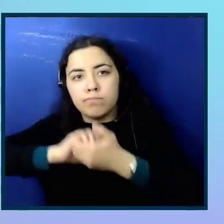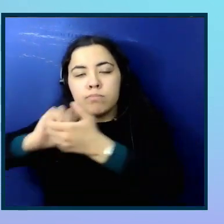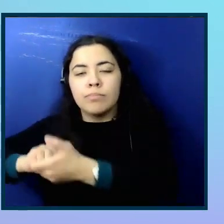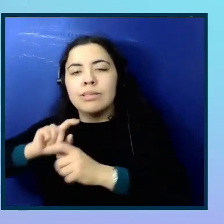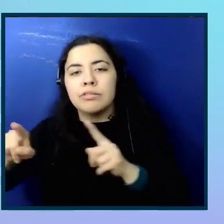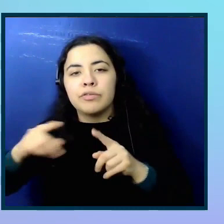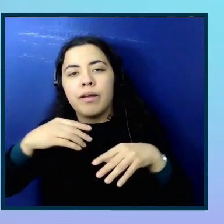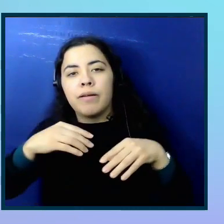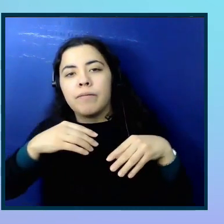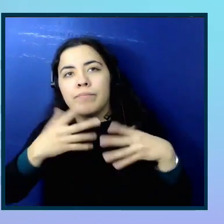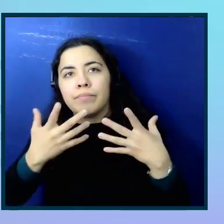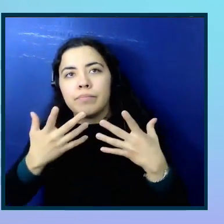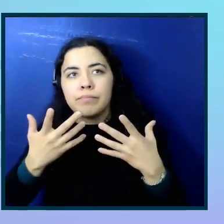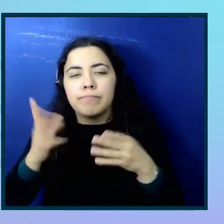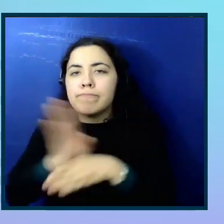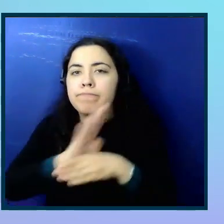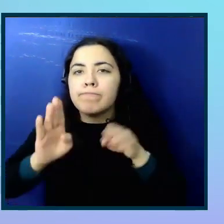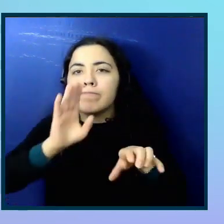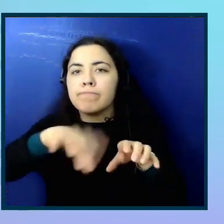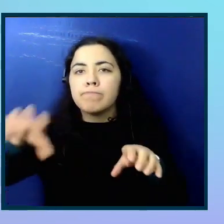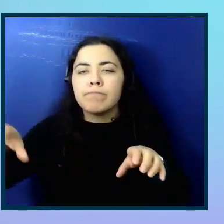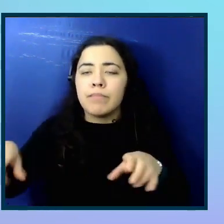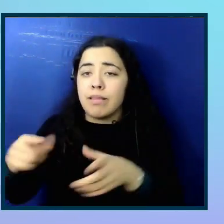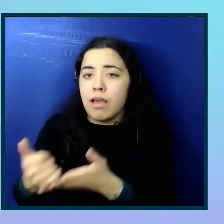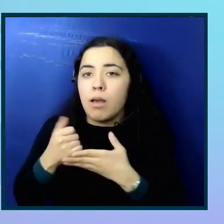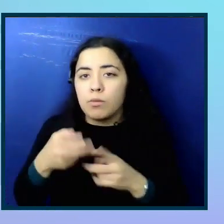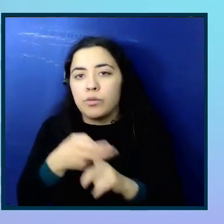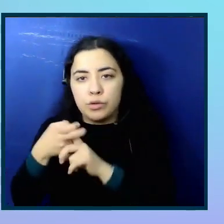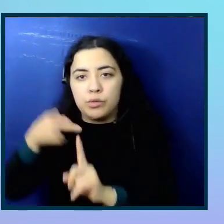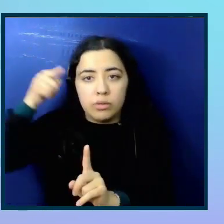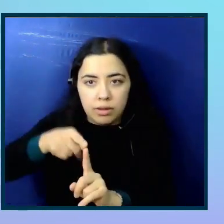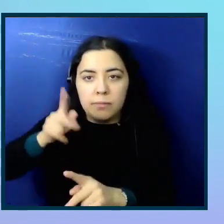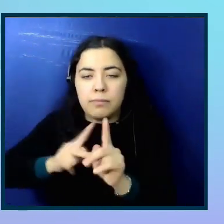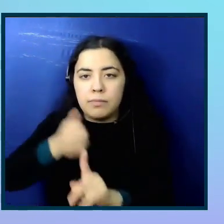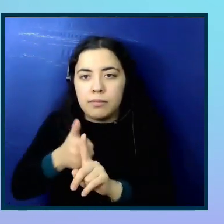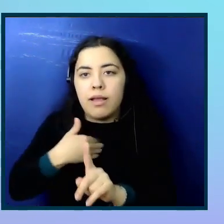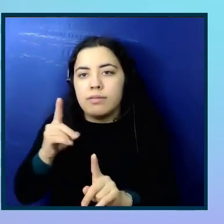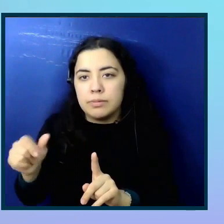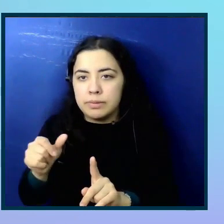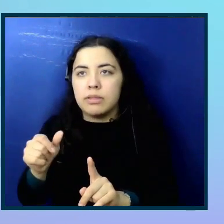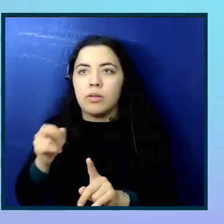like specifically help us to recruit individuals that identify as having disabilities or identify